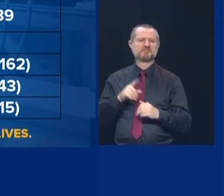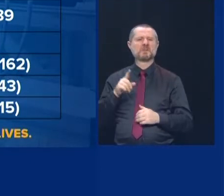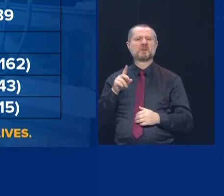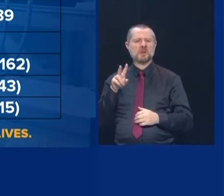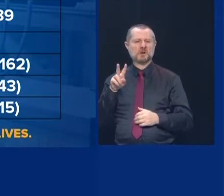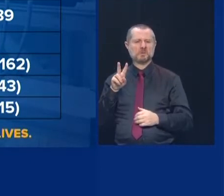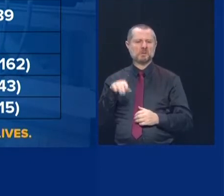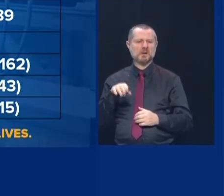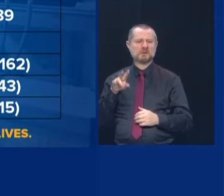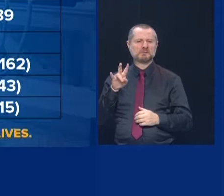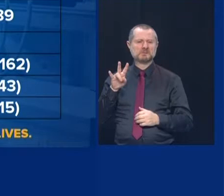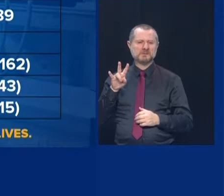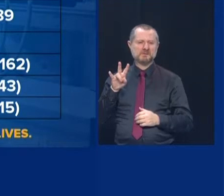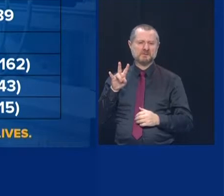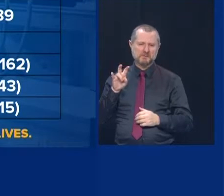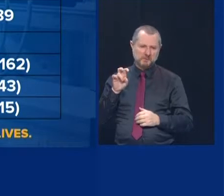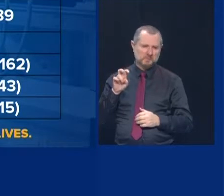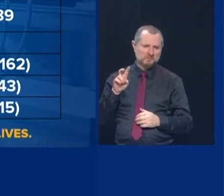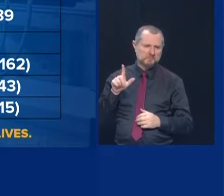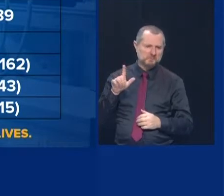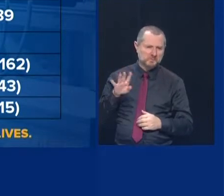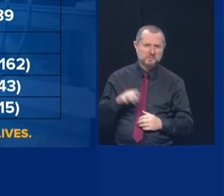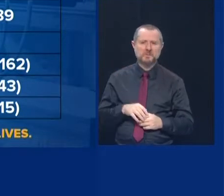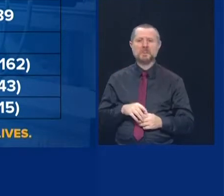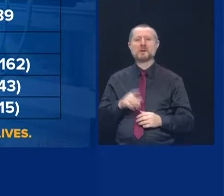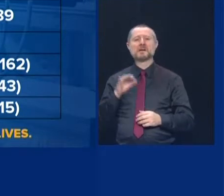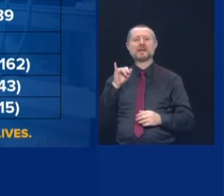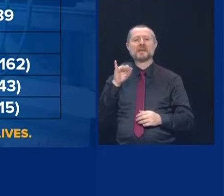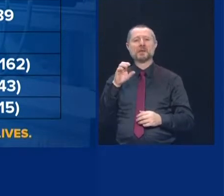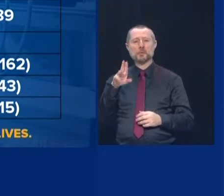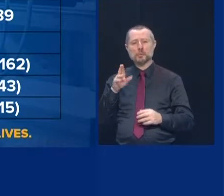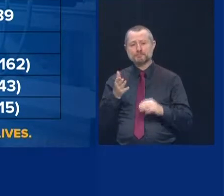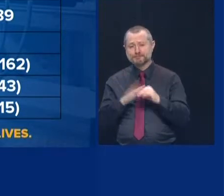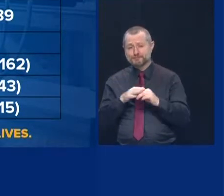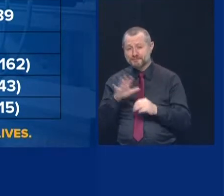33 PEOPLE PASSED AWAY.